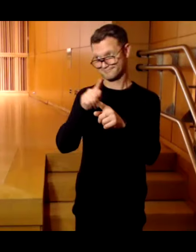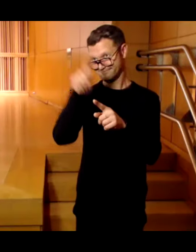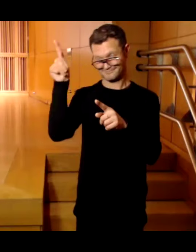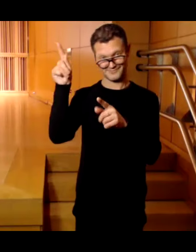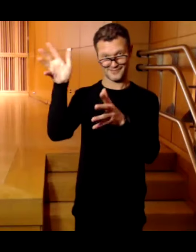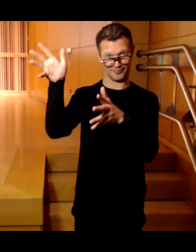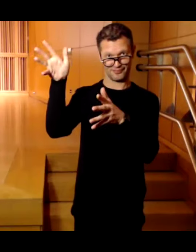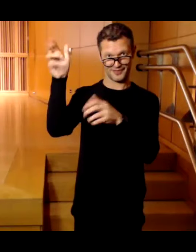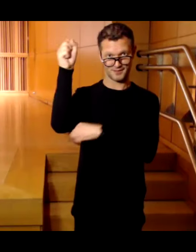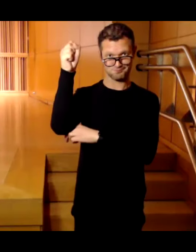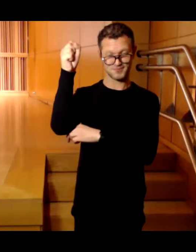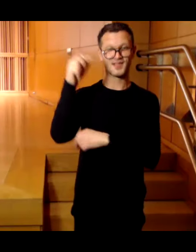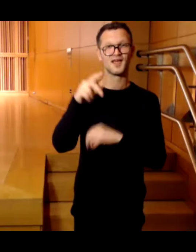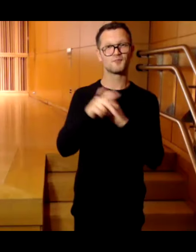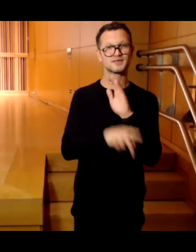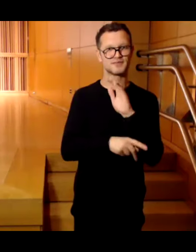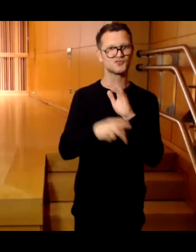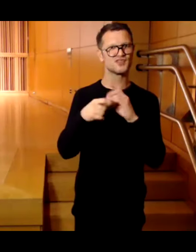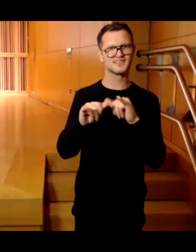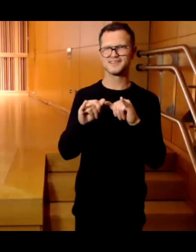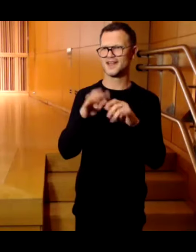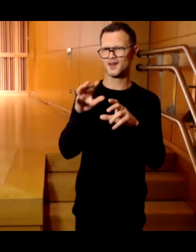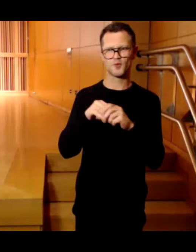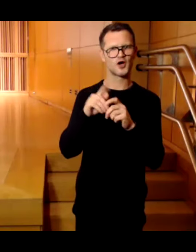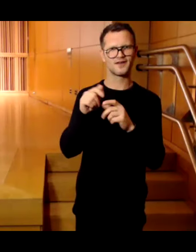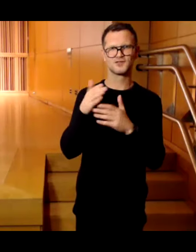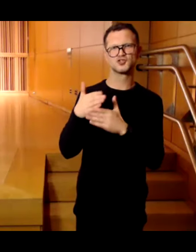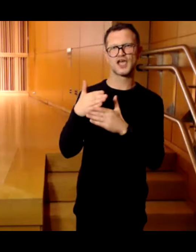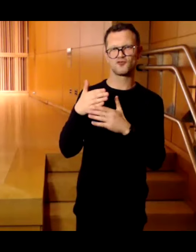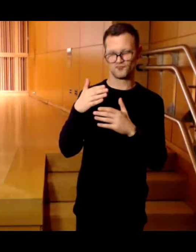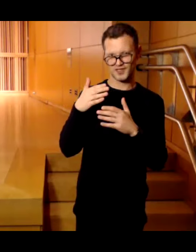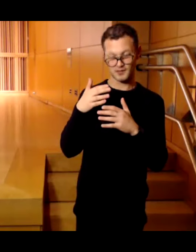the Presbyterians had become tired of sharing their attractive building with enslaved people.